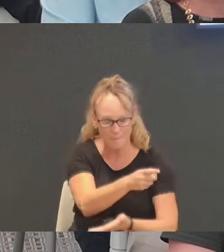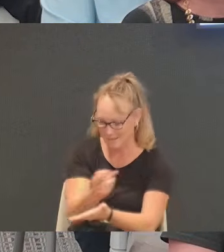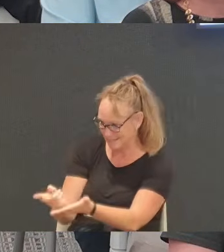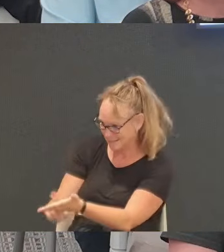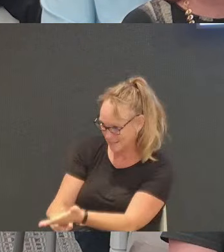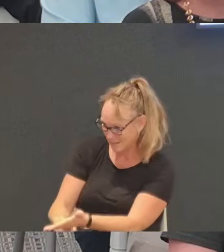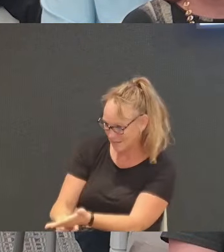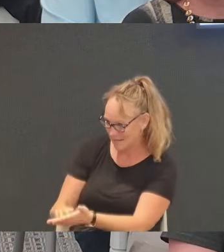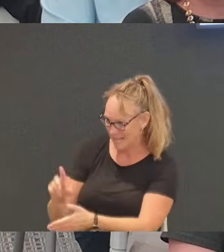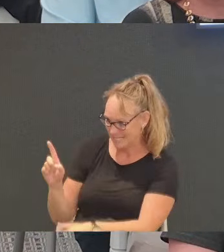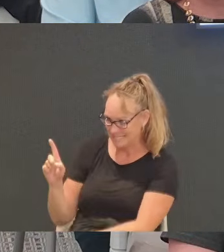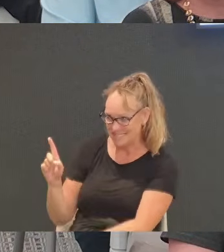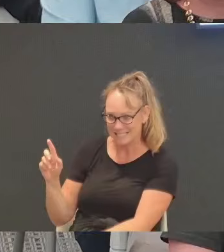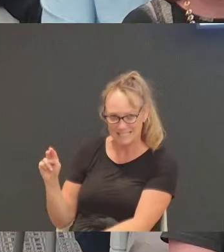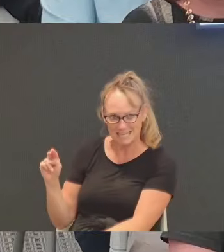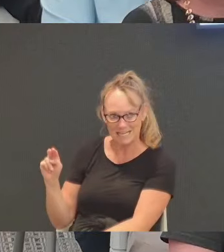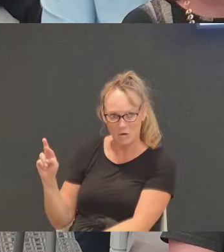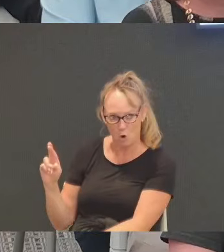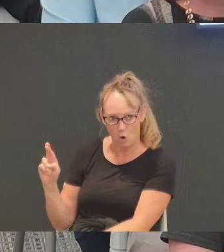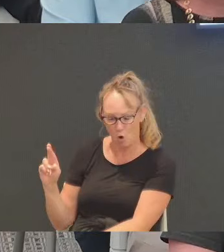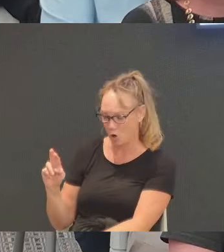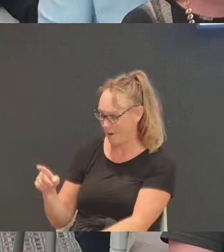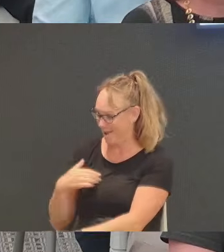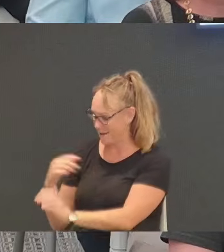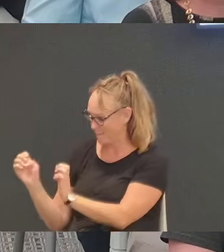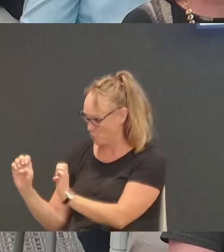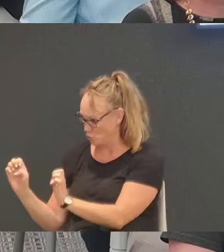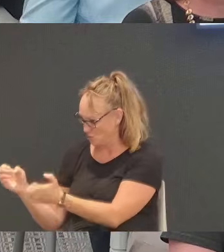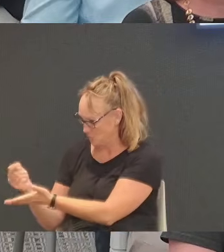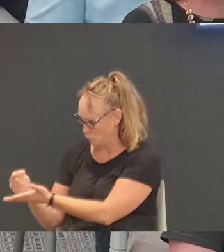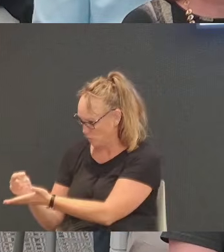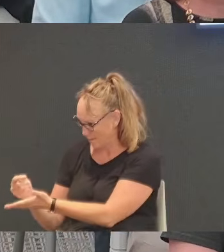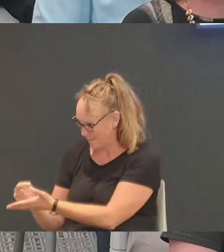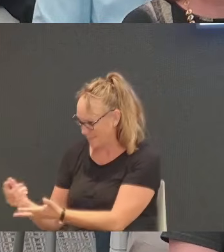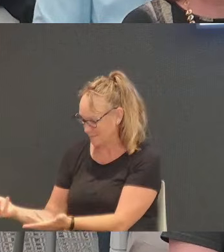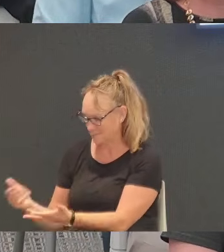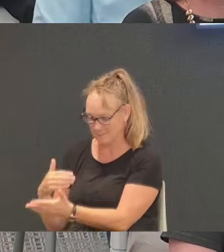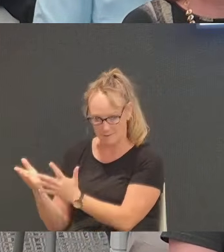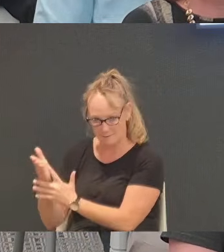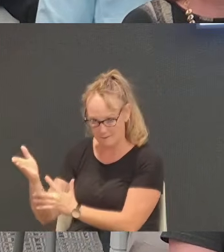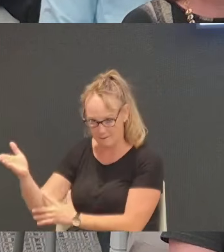signing off on emergency treatments and intubation and navigating the grief to come. Unfortunately,